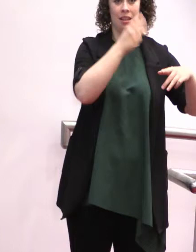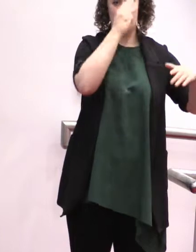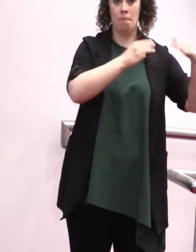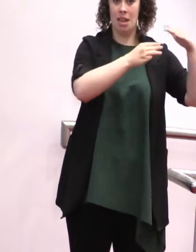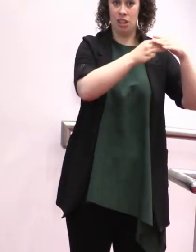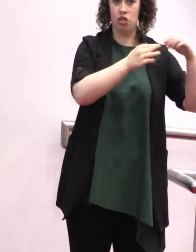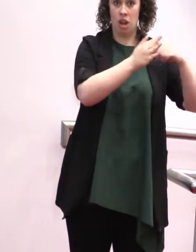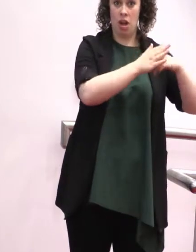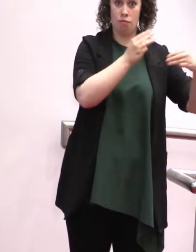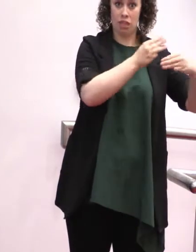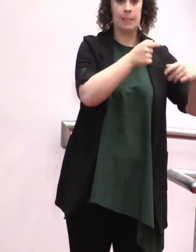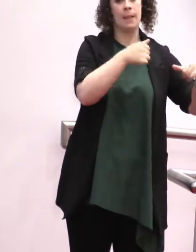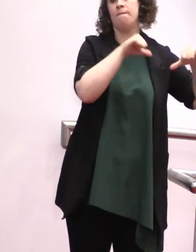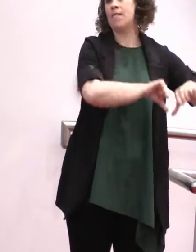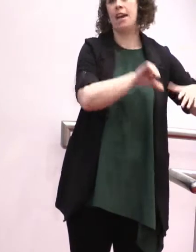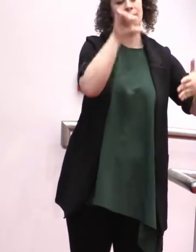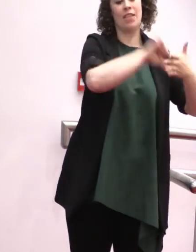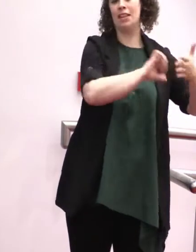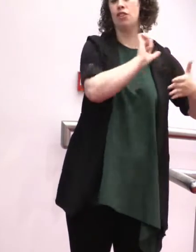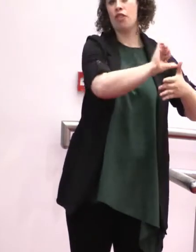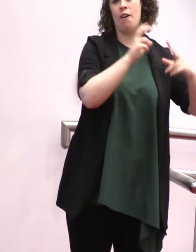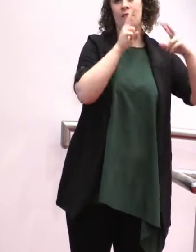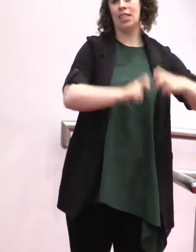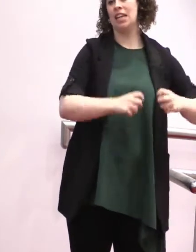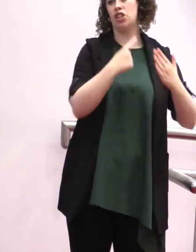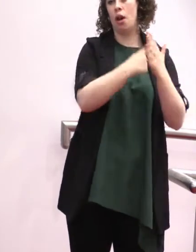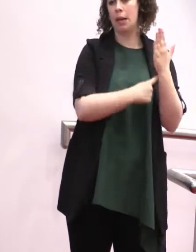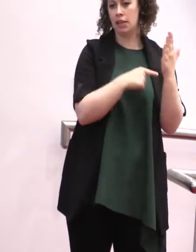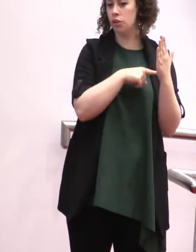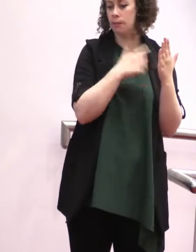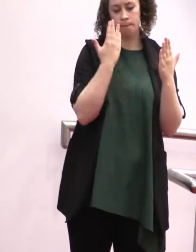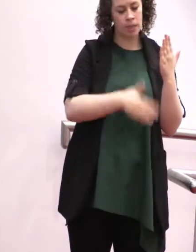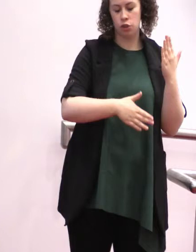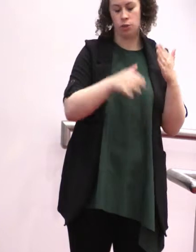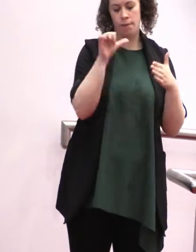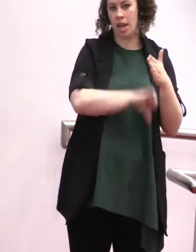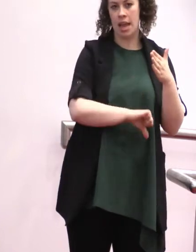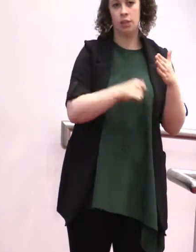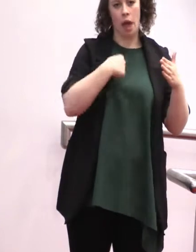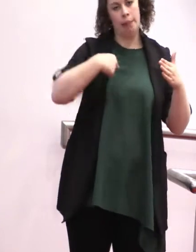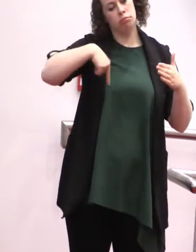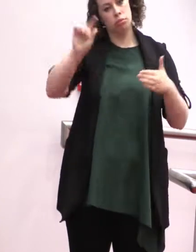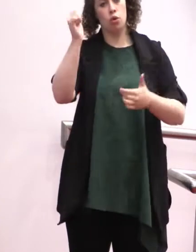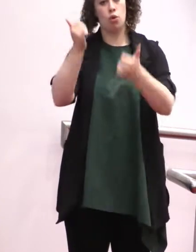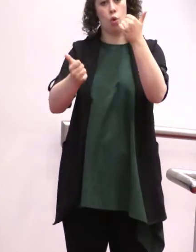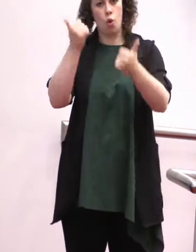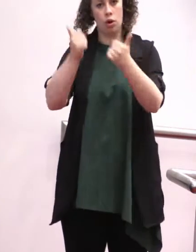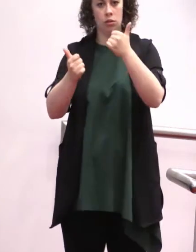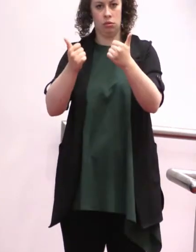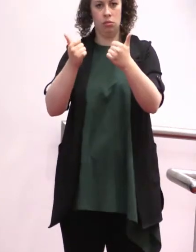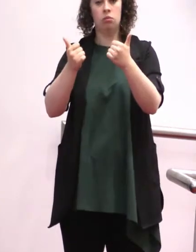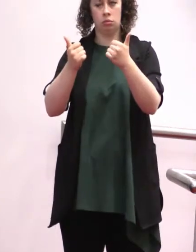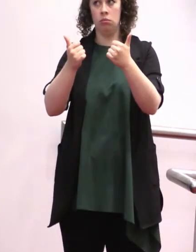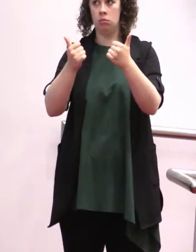had felt that investigation obligations to assess further.